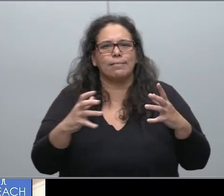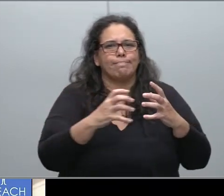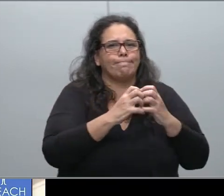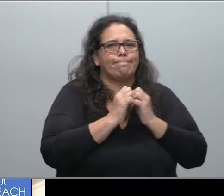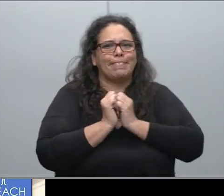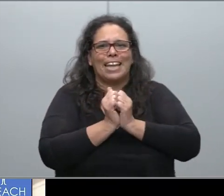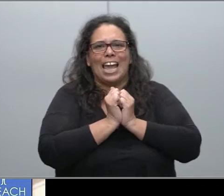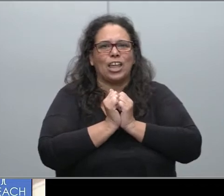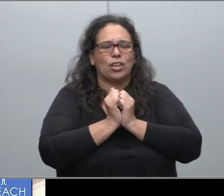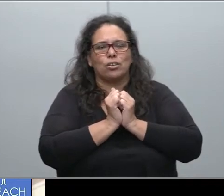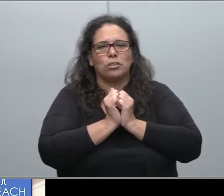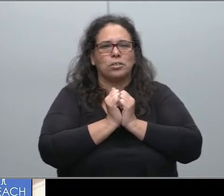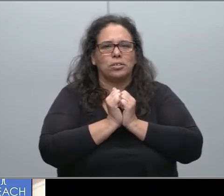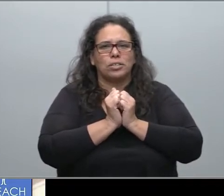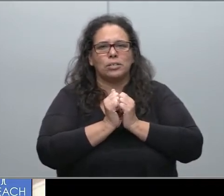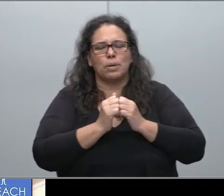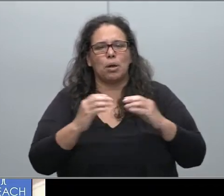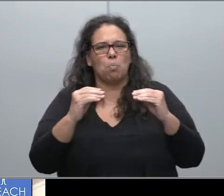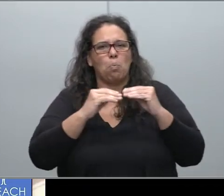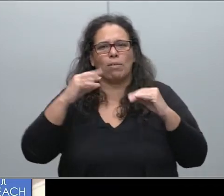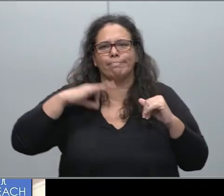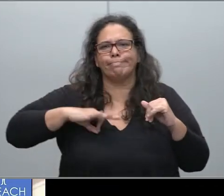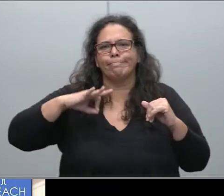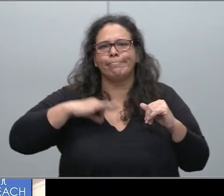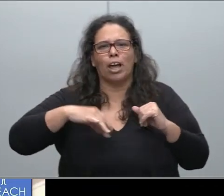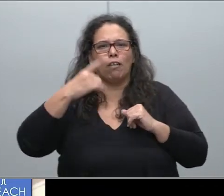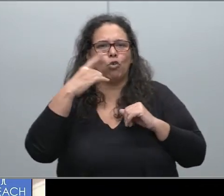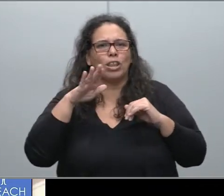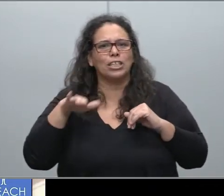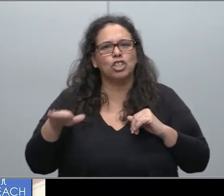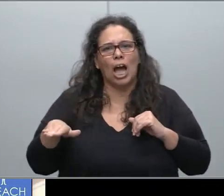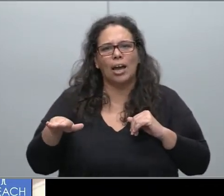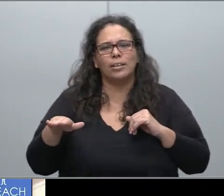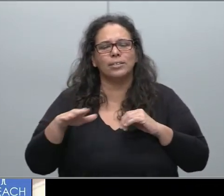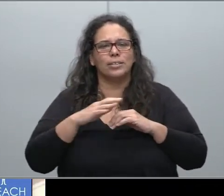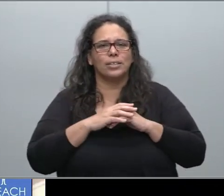to be at CAC, to engage with CAC,